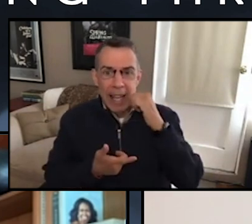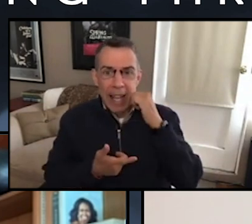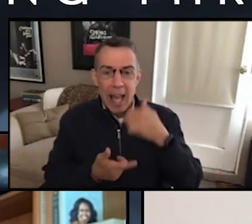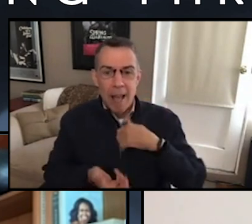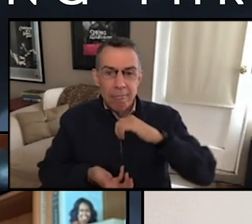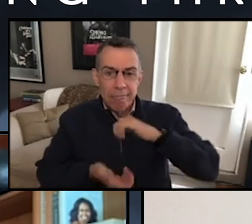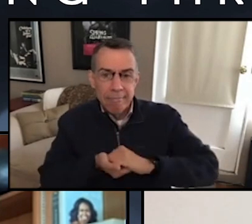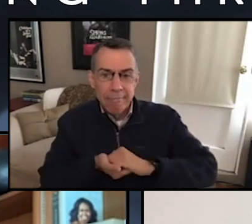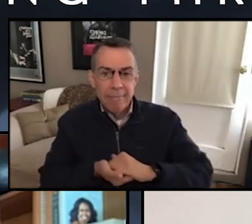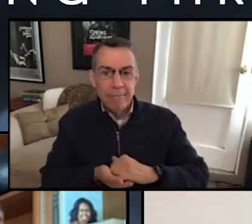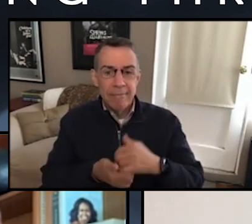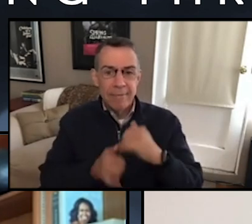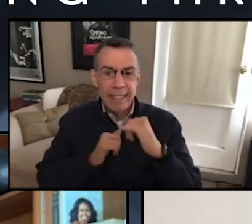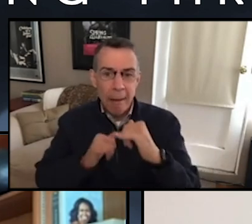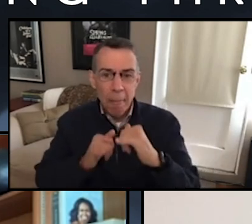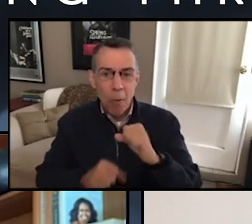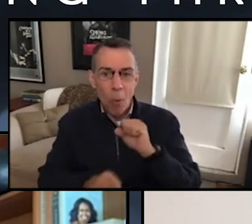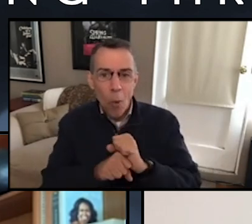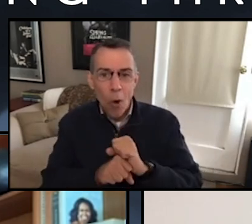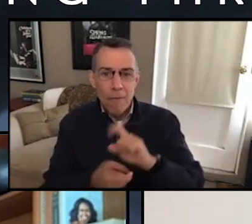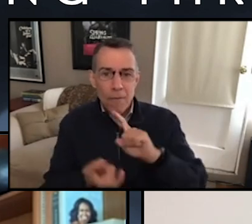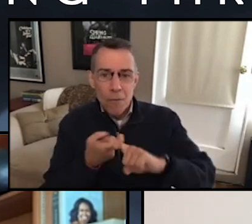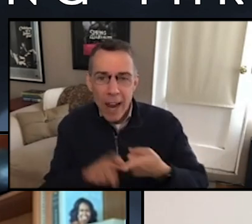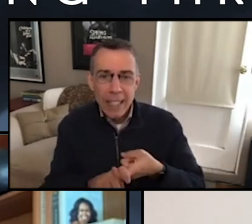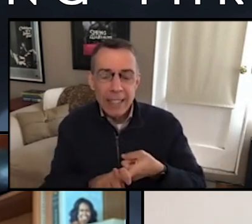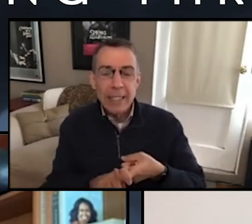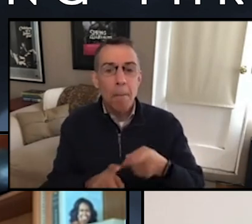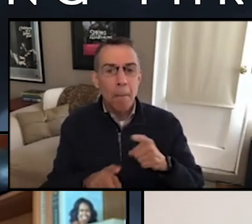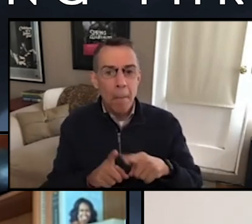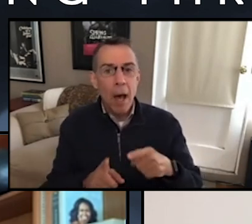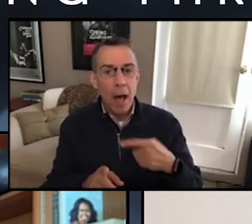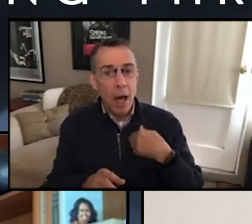colleagues, friends. But again, having that good long period of time to really